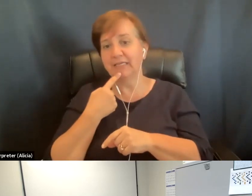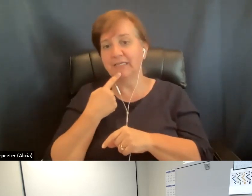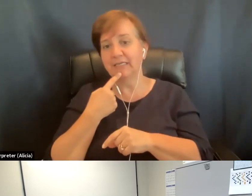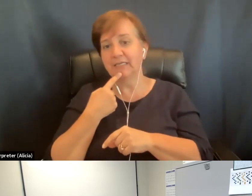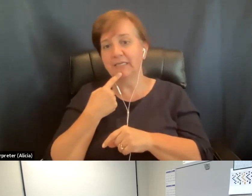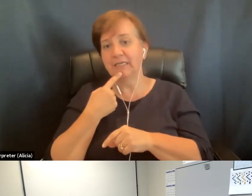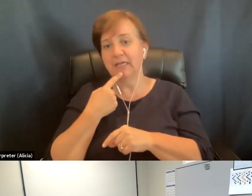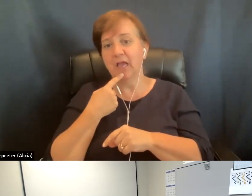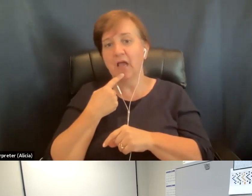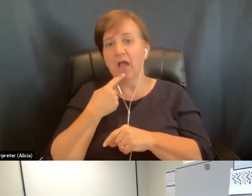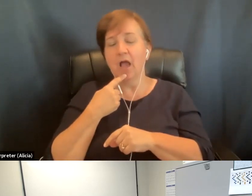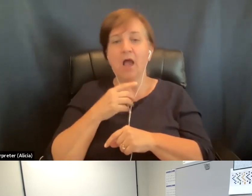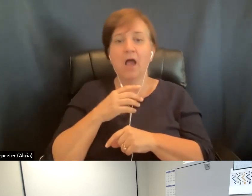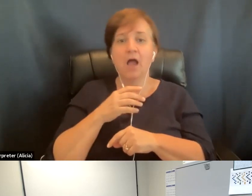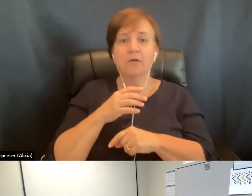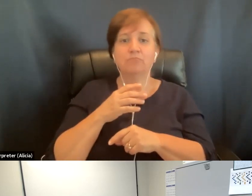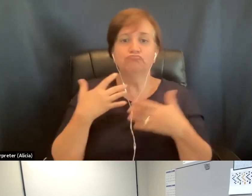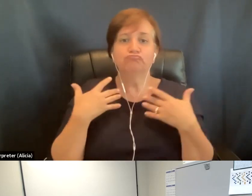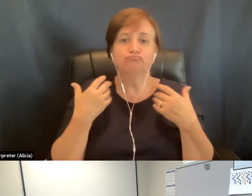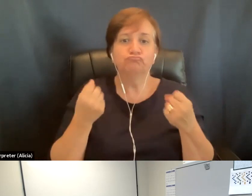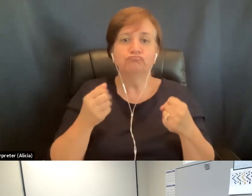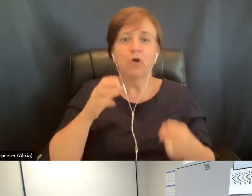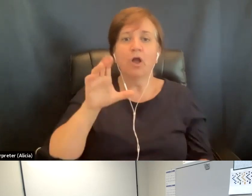Dr. Elsa Villarino: convalescent immunity or post infection immunity.